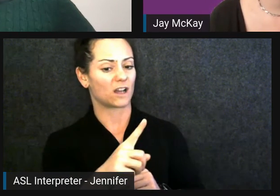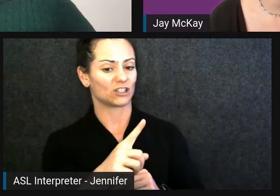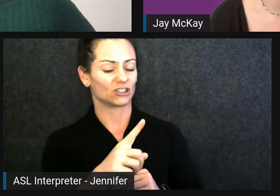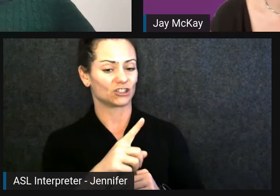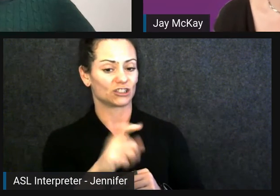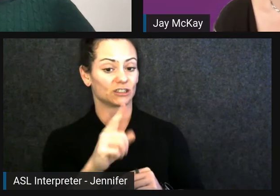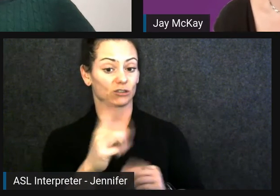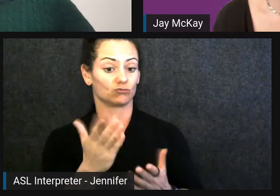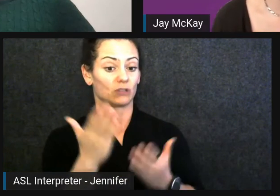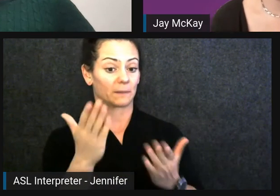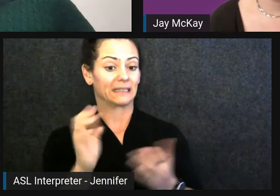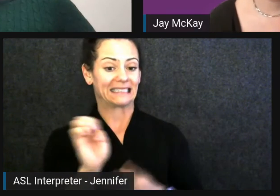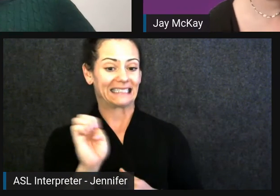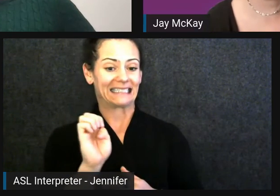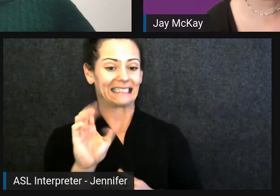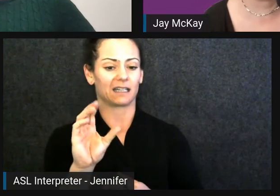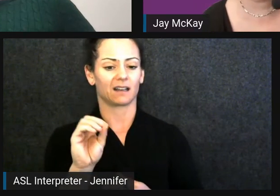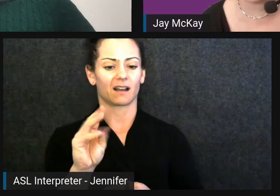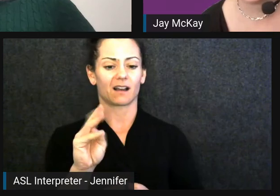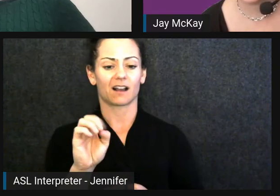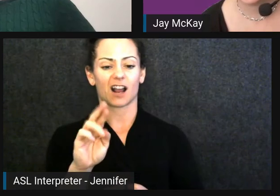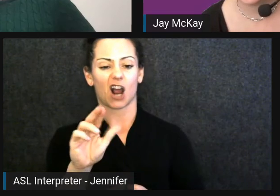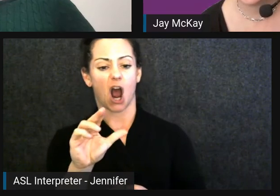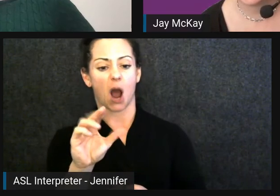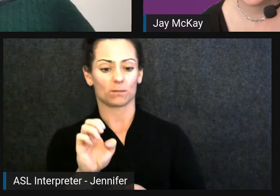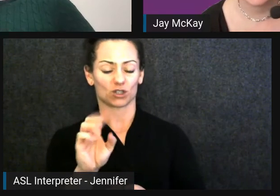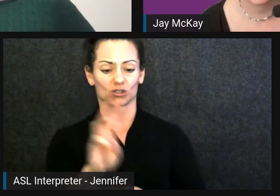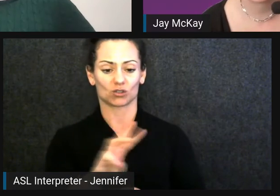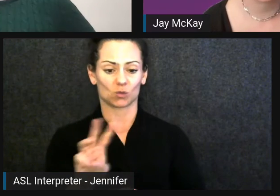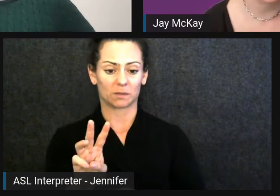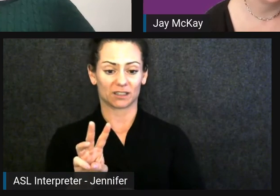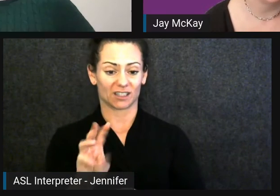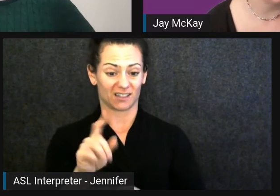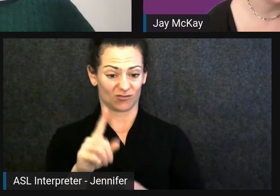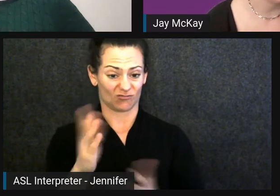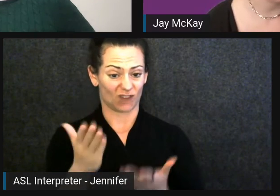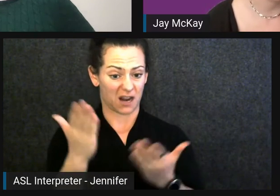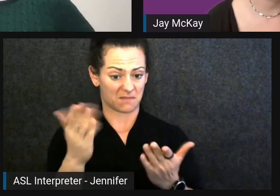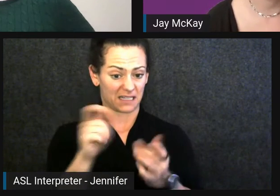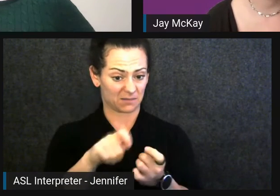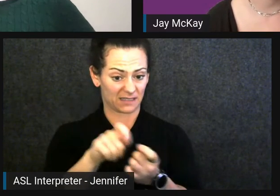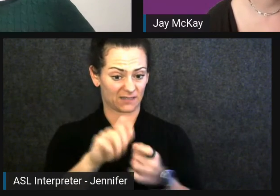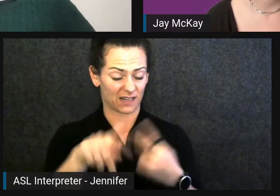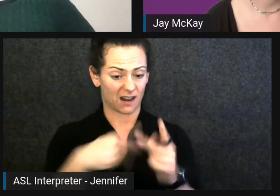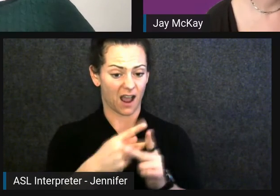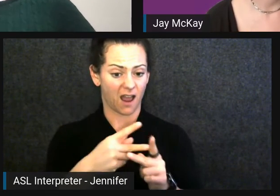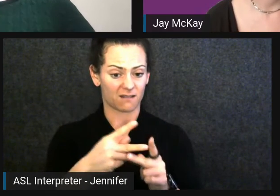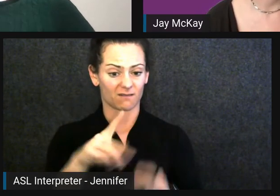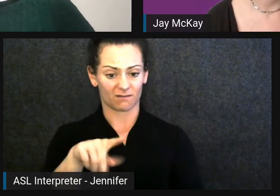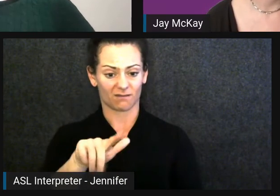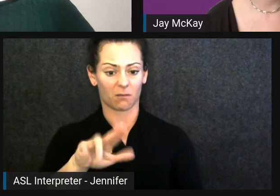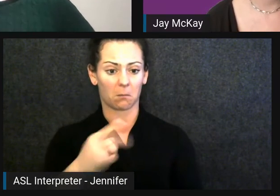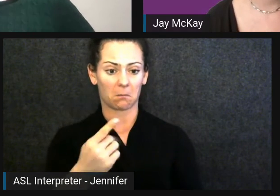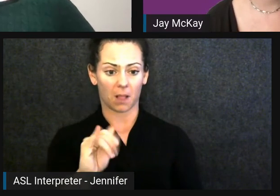It would depends. If you mean WooCommerce, then I would say that the plugin that I was showcasing would be okay.